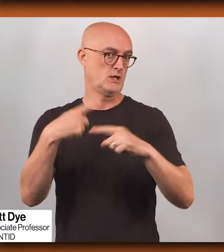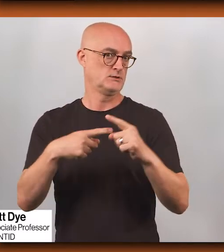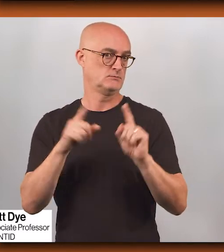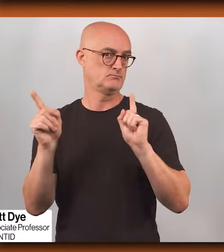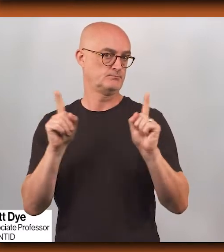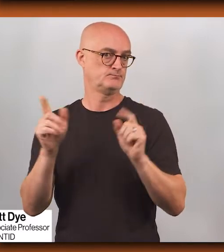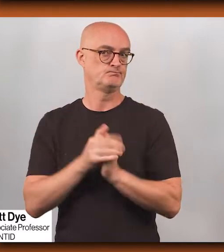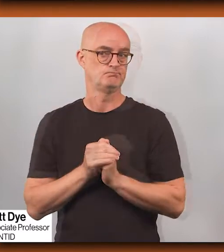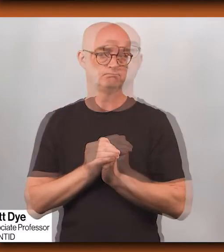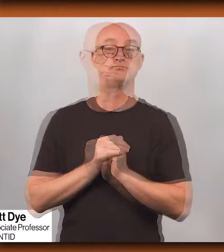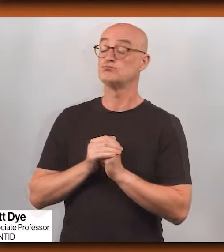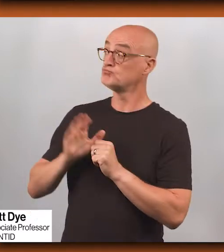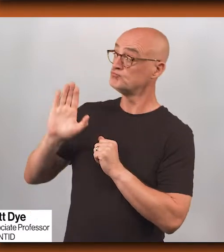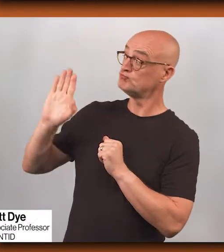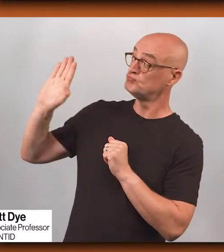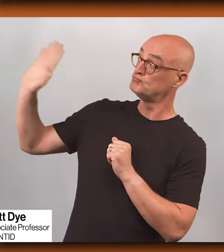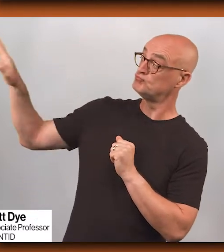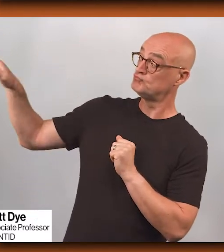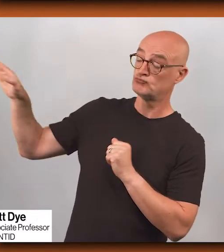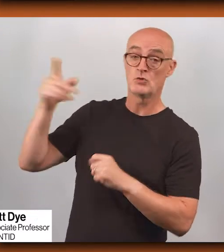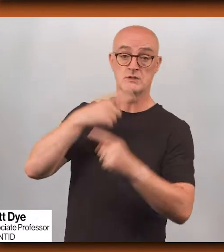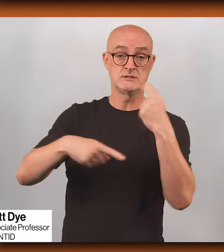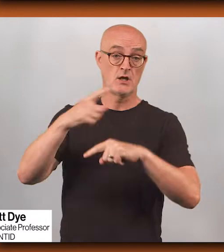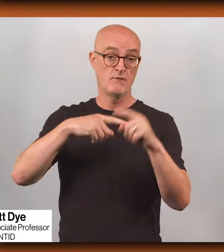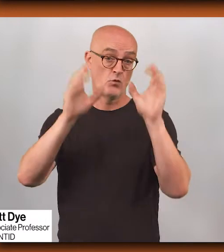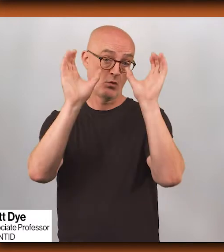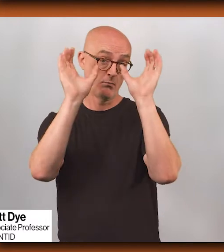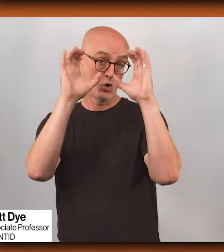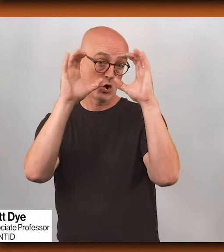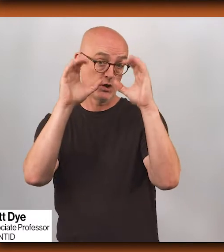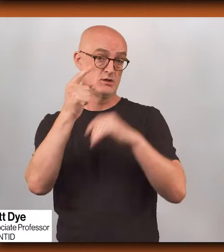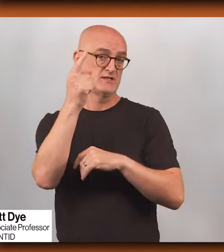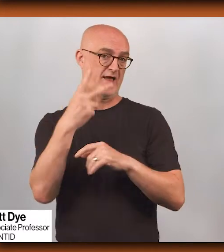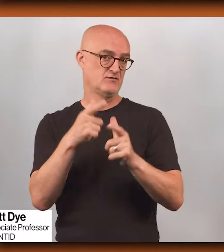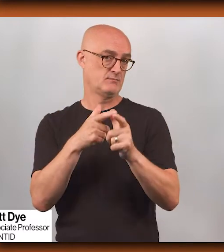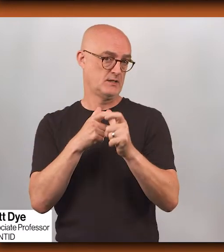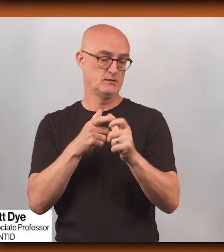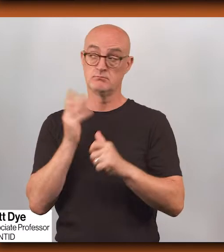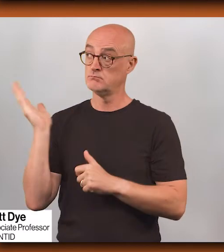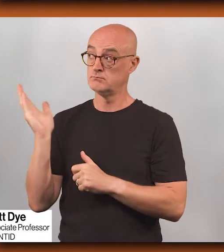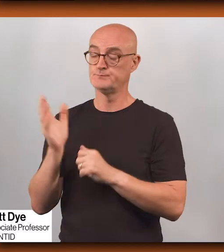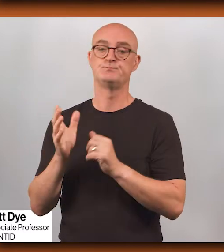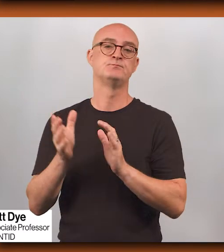so on the left, we have the sign for "binoculars" shown at half speed...